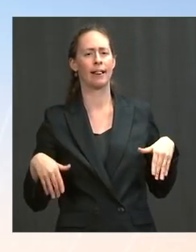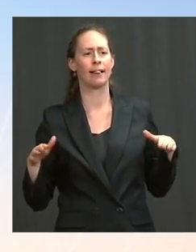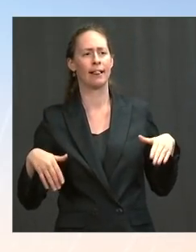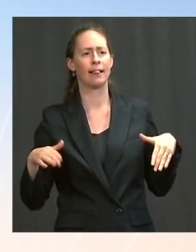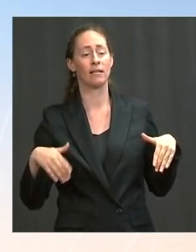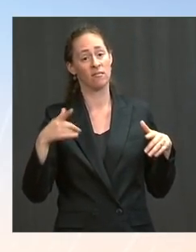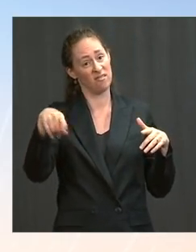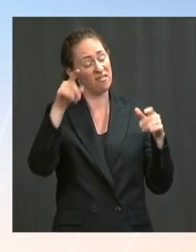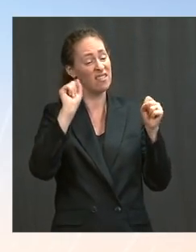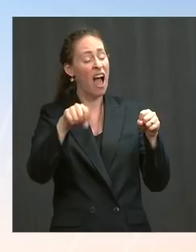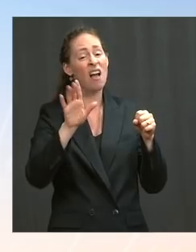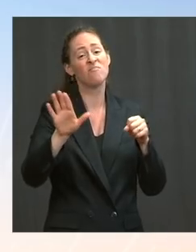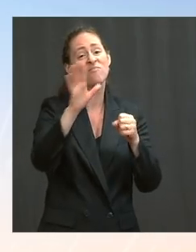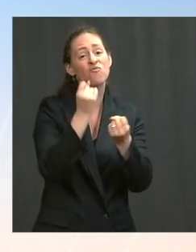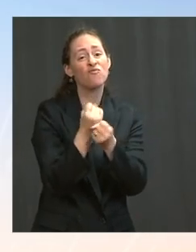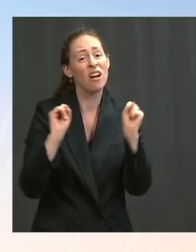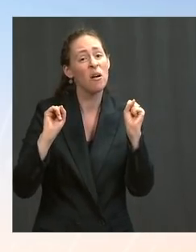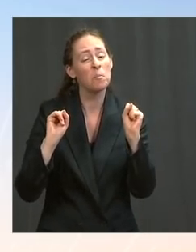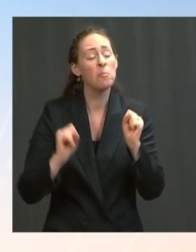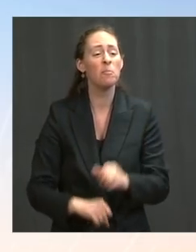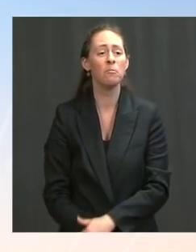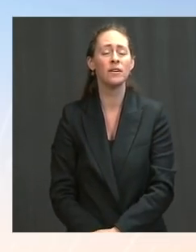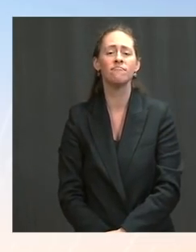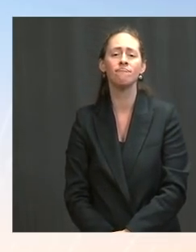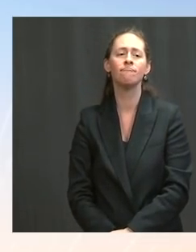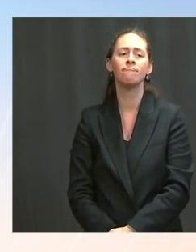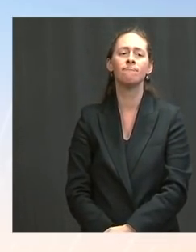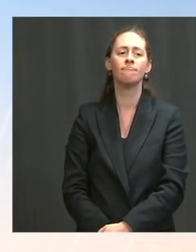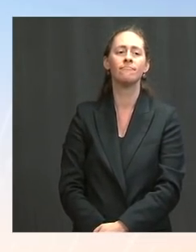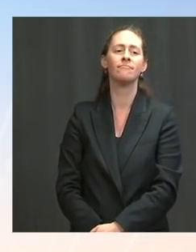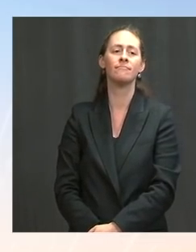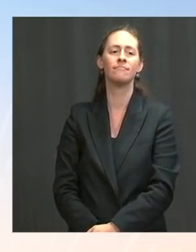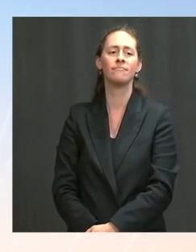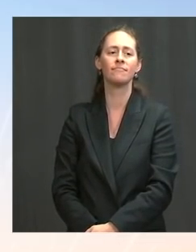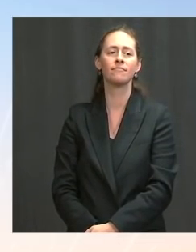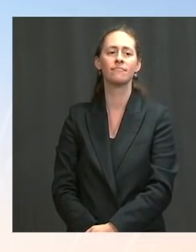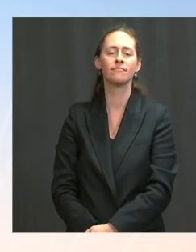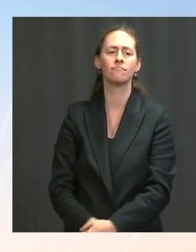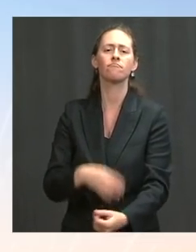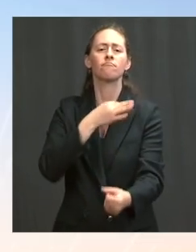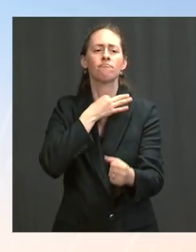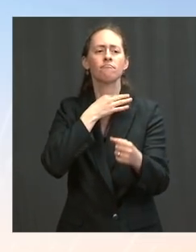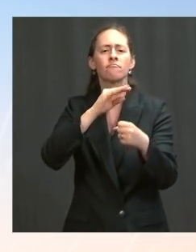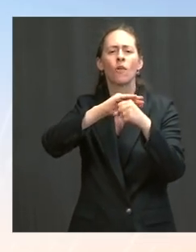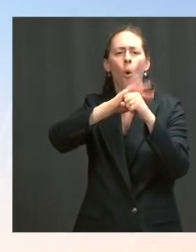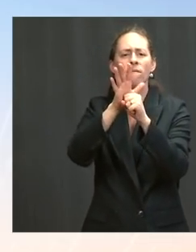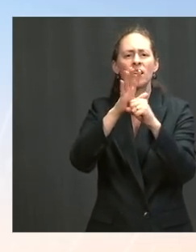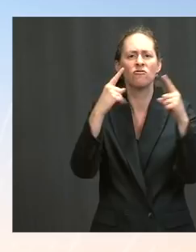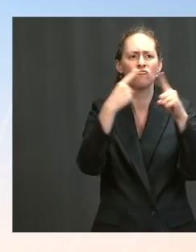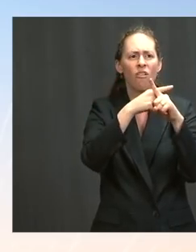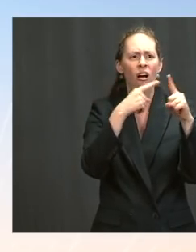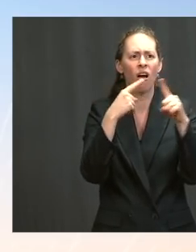real quickly on the -- on the COVID crisis. Ms. Psaki: Sure. The Press: So you're planning a really large party at the White House -- >> Ms. Psaki: Yes. The Press: -- on the Fourth of July.